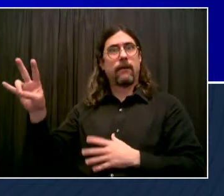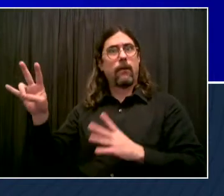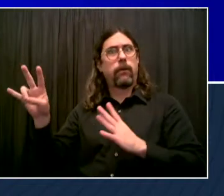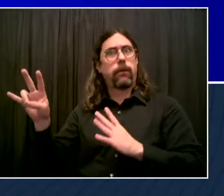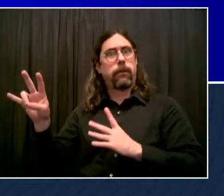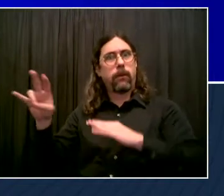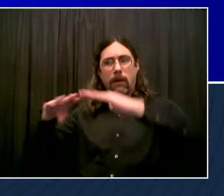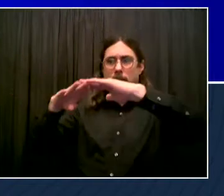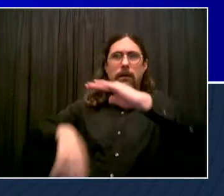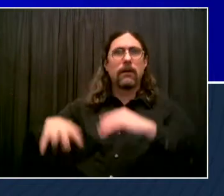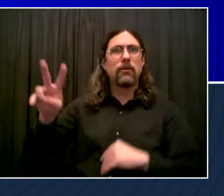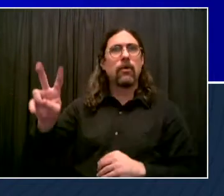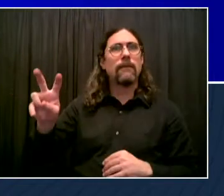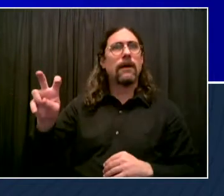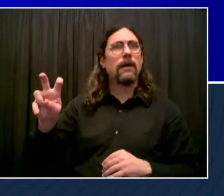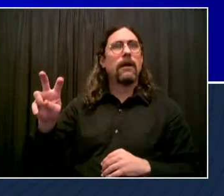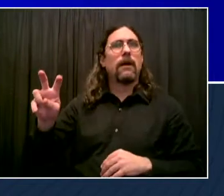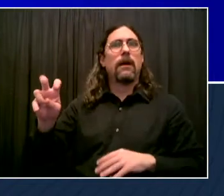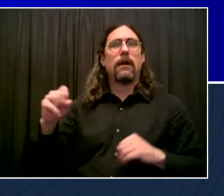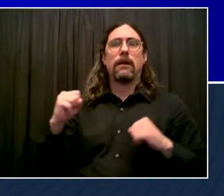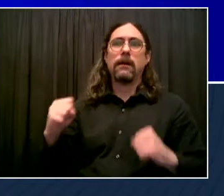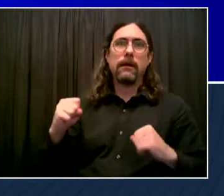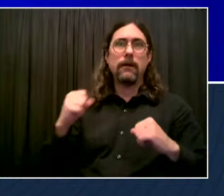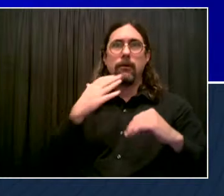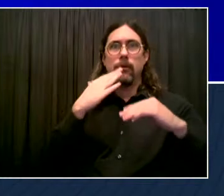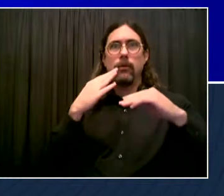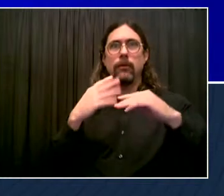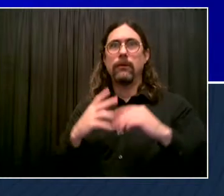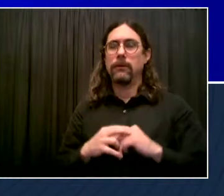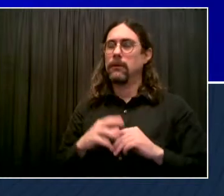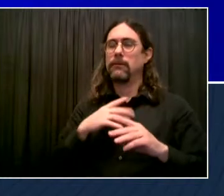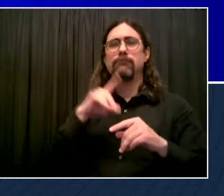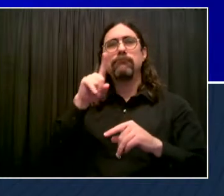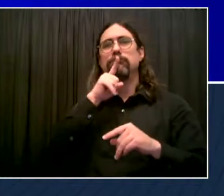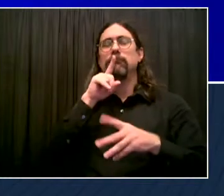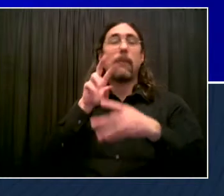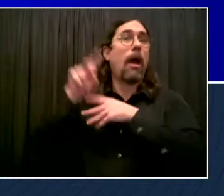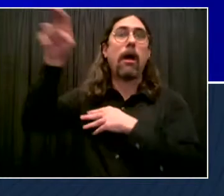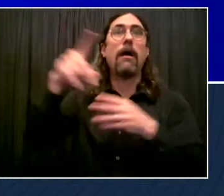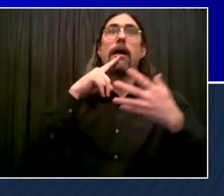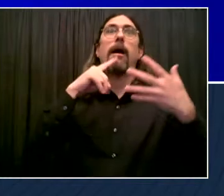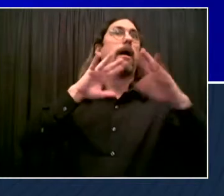TO NEW YORK CITY HOSPITALS. 177 PATIENTS.